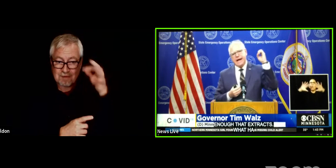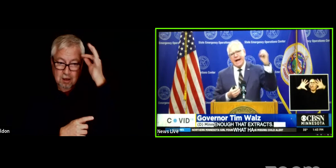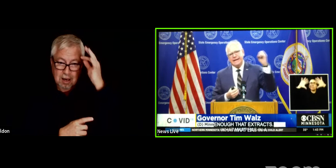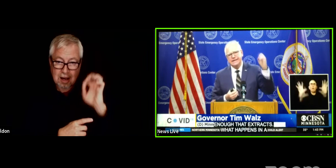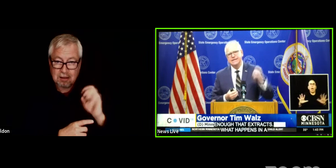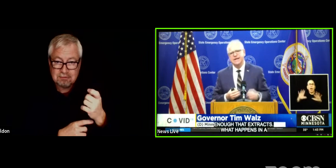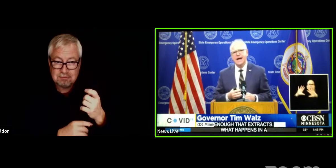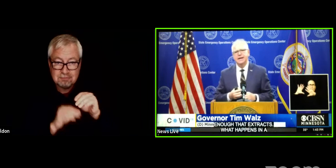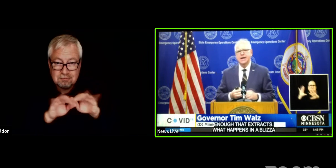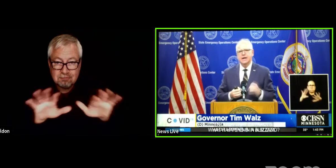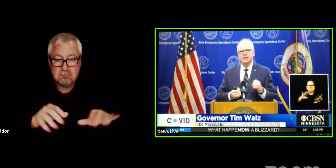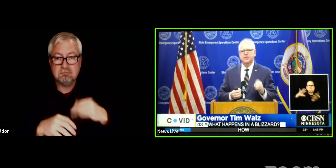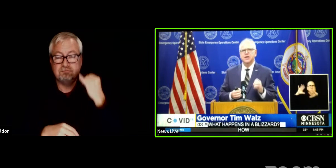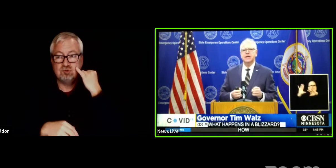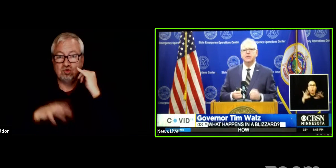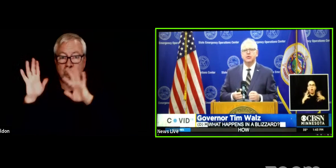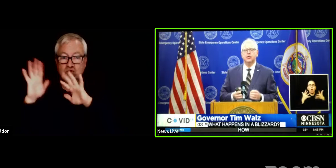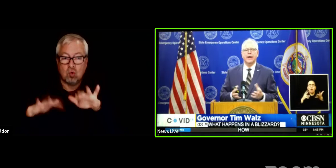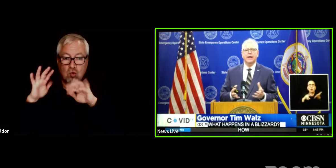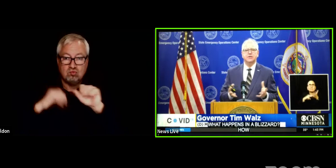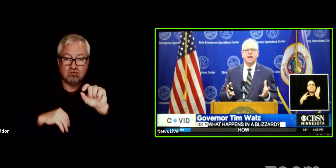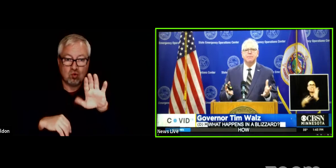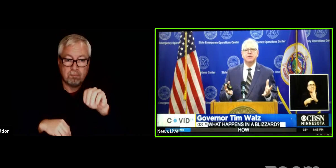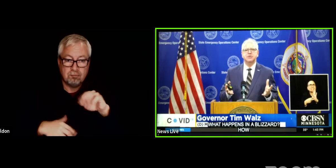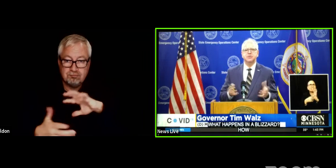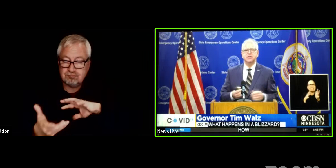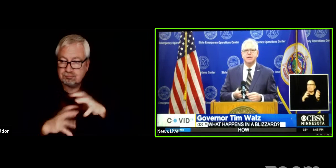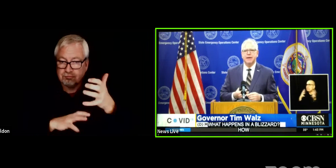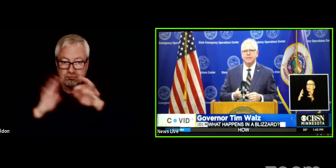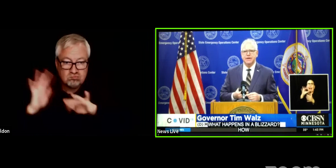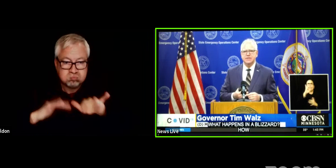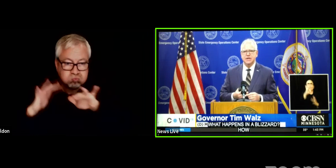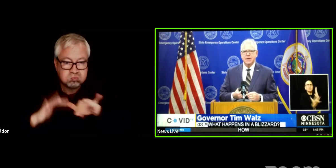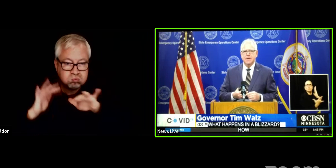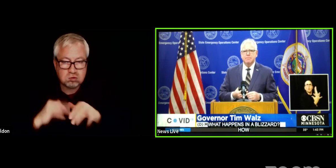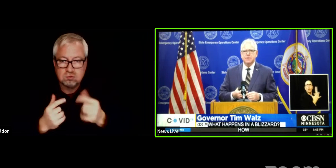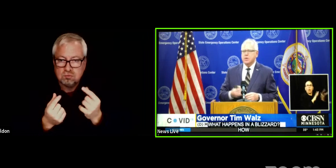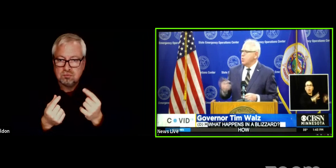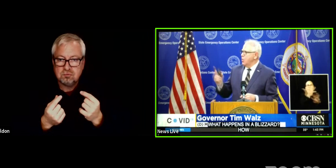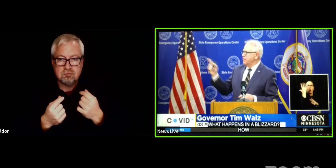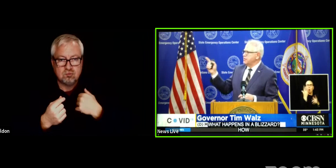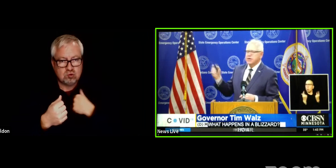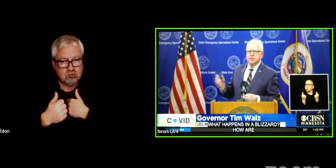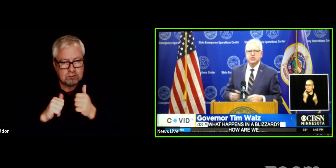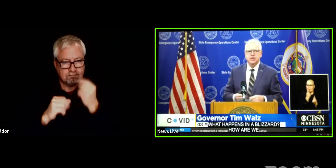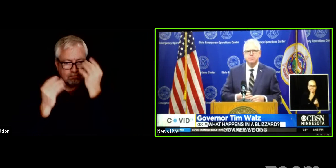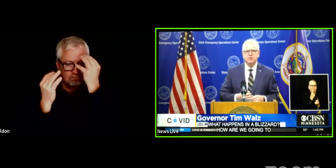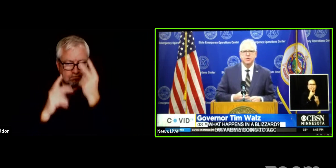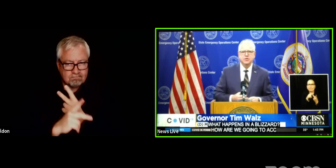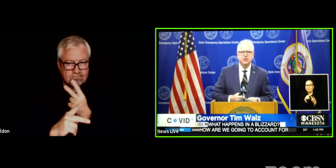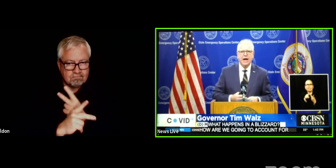THE I.T. SIDE TO THINKING THROUGH AND MINNESOTANS THINK ABOUT THIS, ONE OF THE THINGS WE SHIP THIS WITH IS DRY